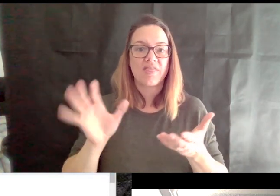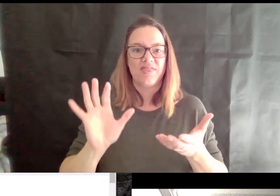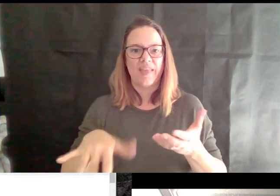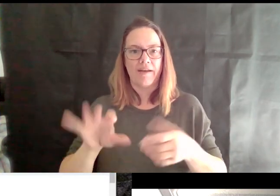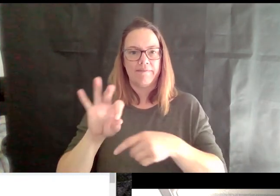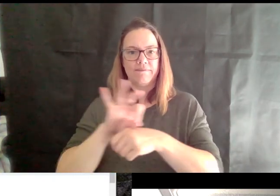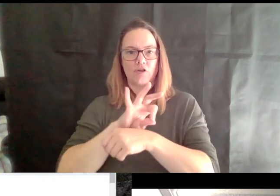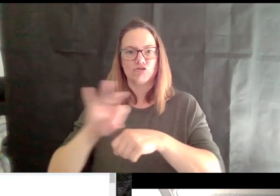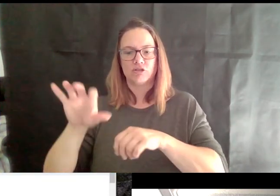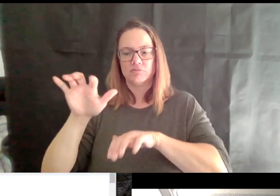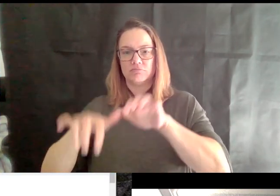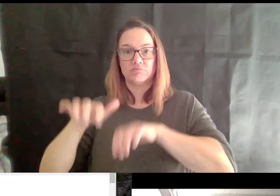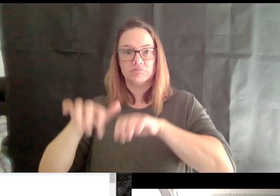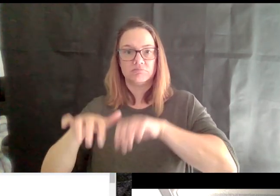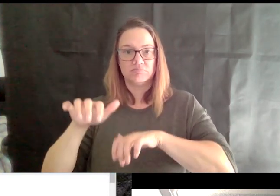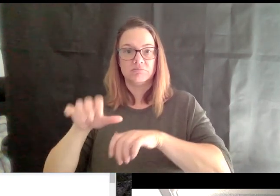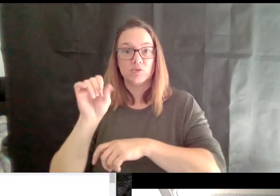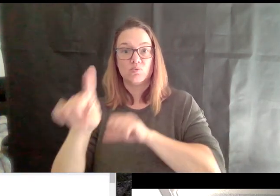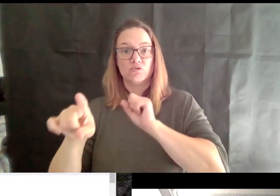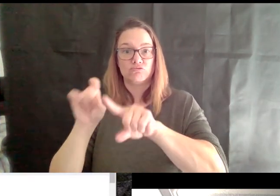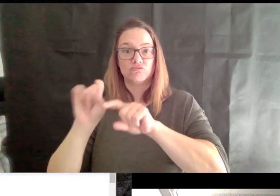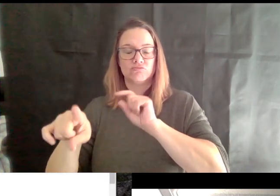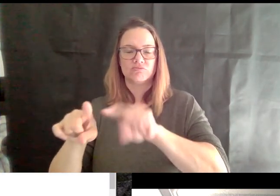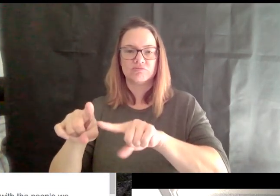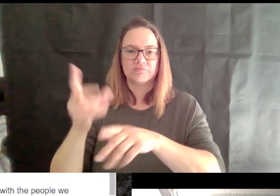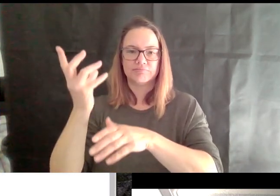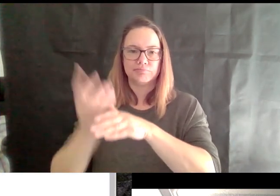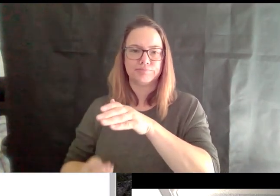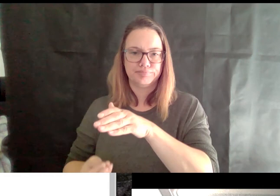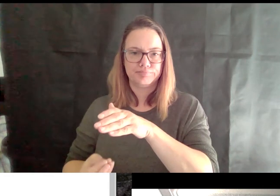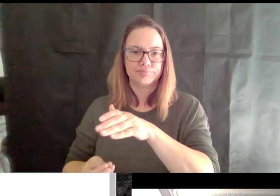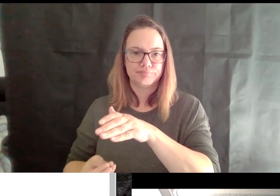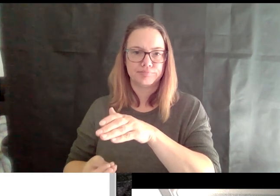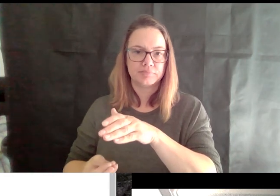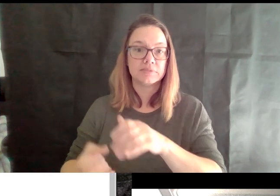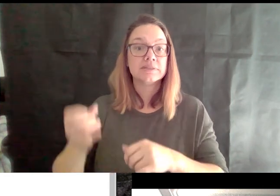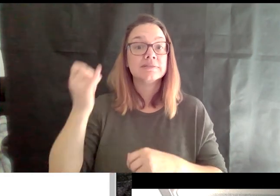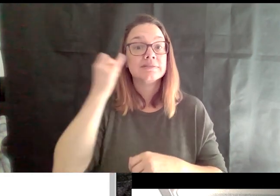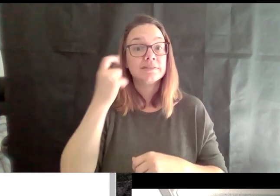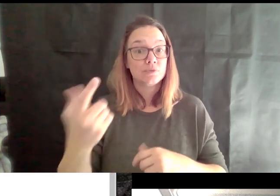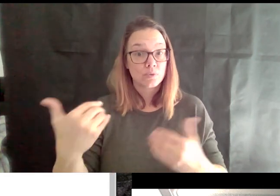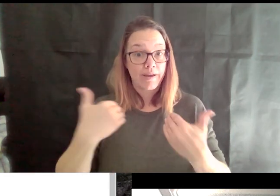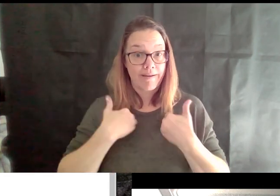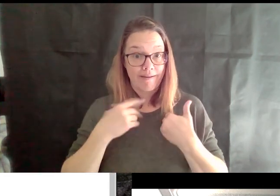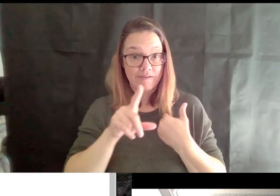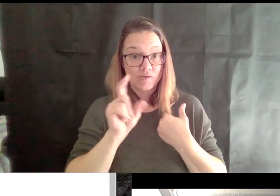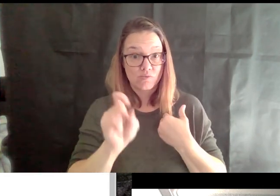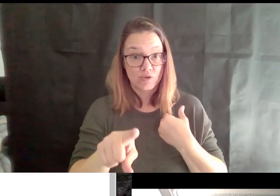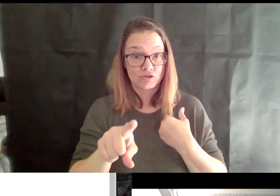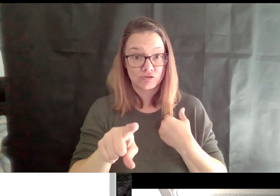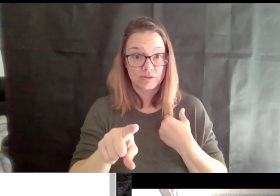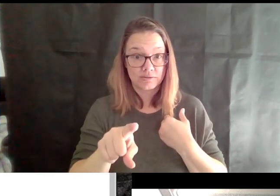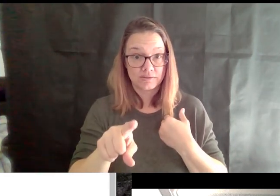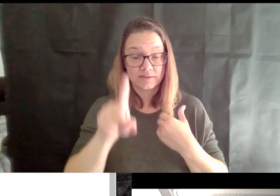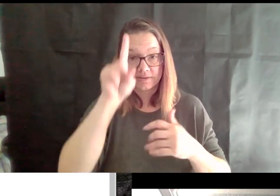disappeared from Teams Live. So what we're going to do is, as you have questions, as you can see on the screen right now,